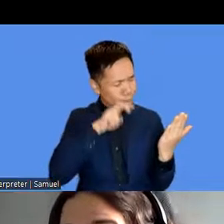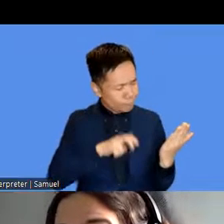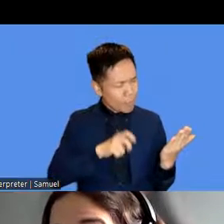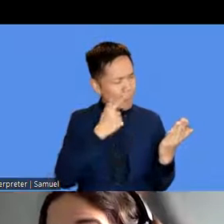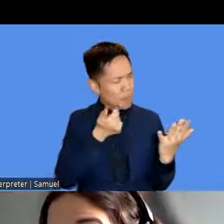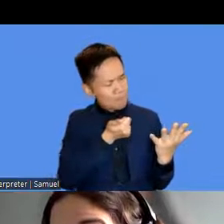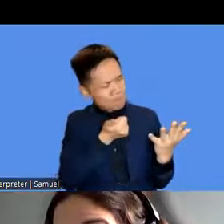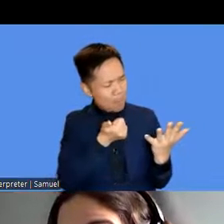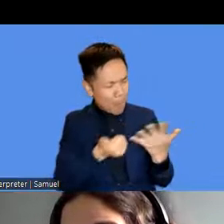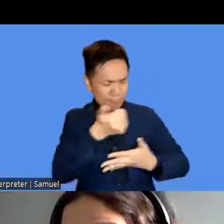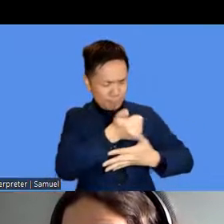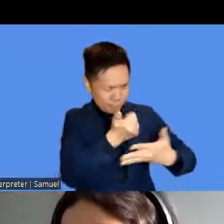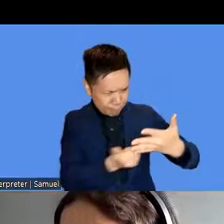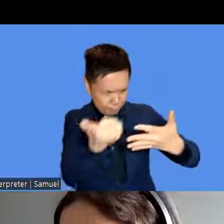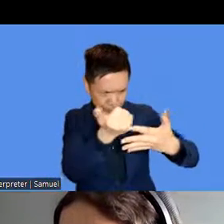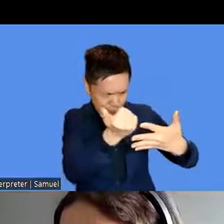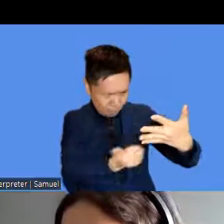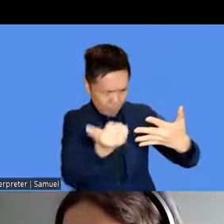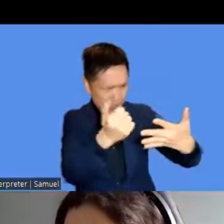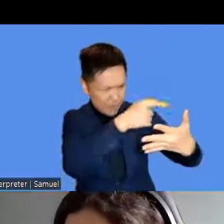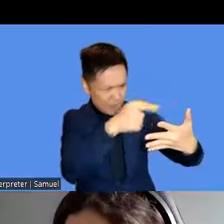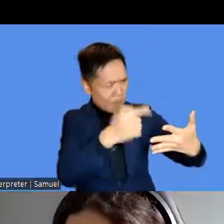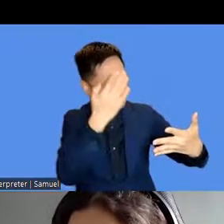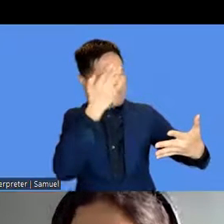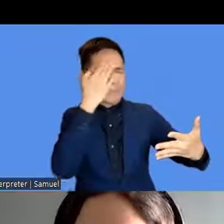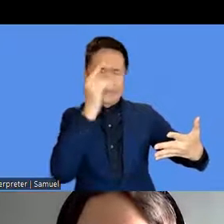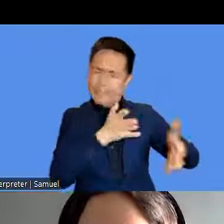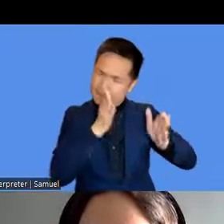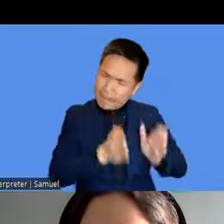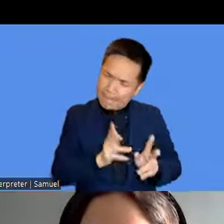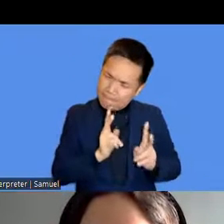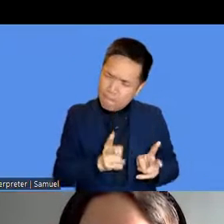advocate for the rights of persons with disabilities.